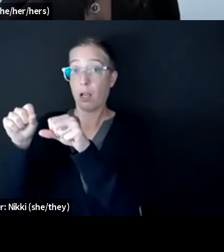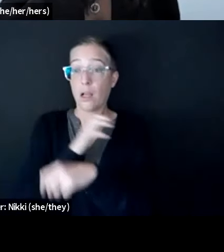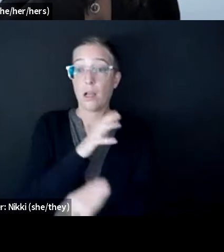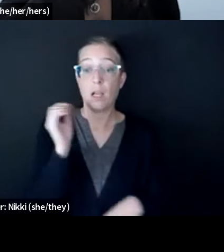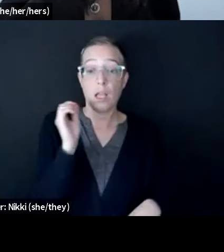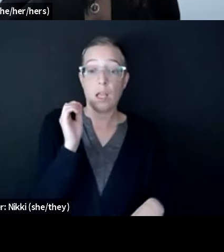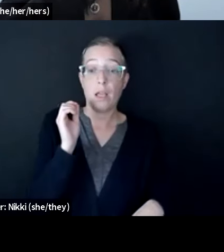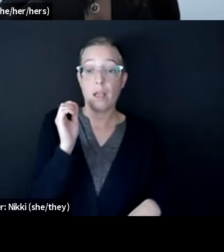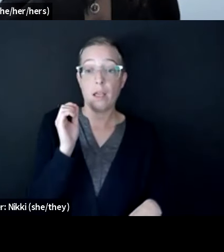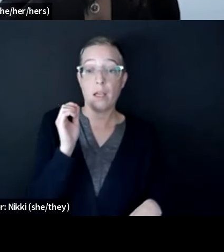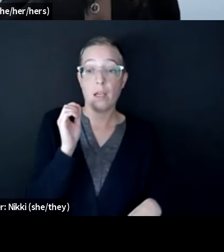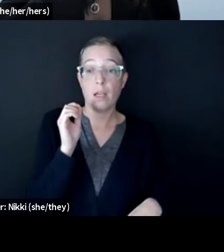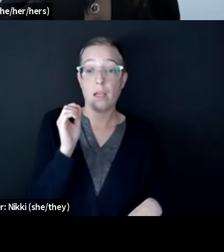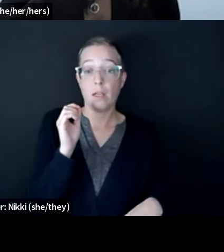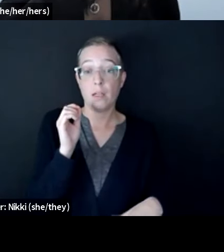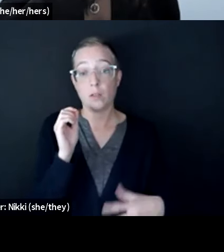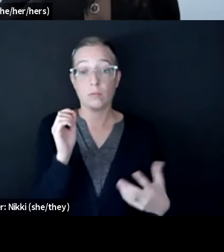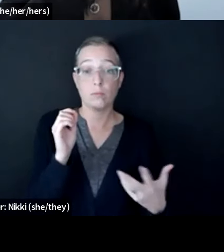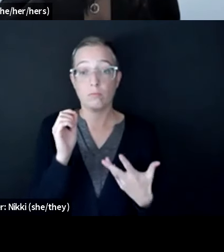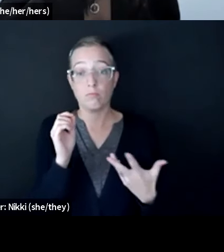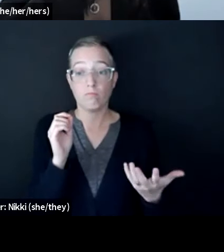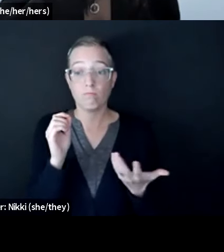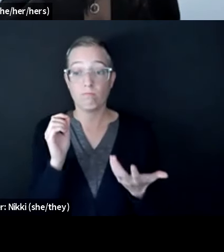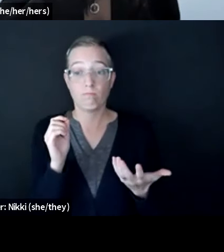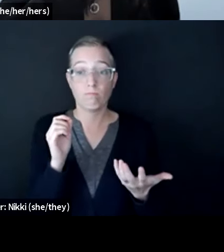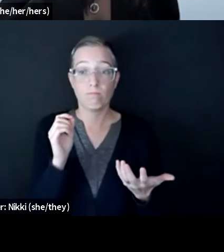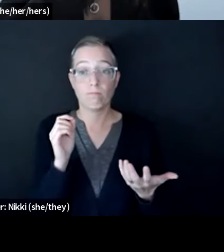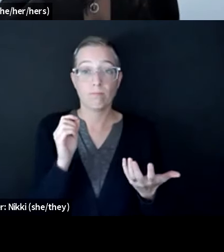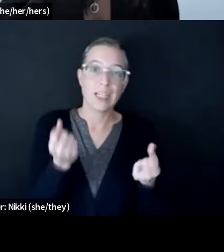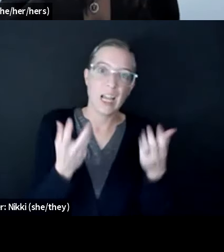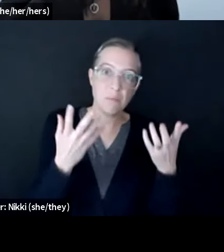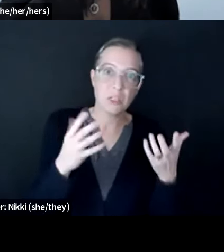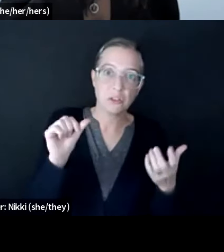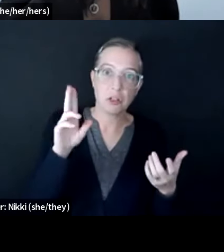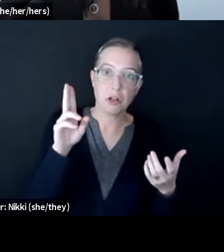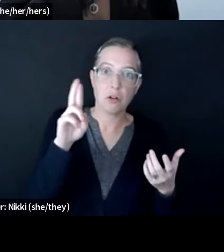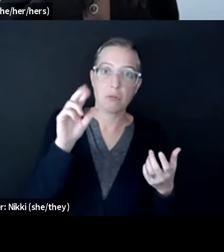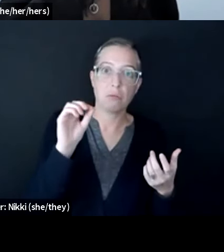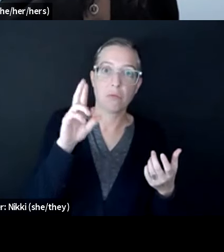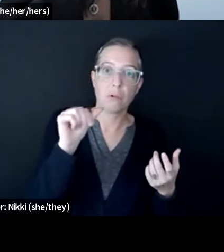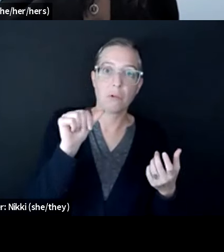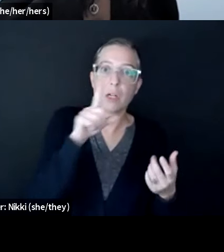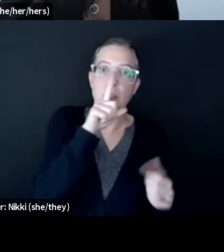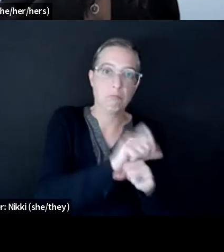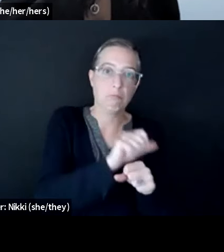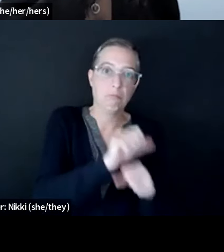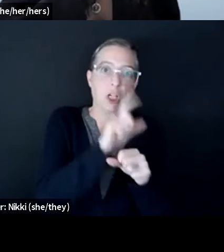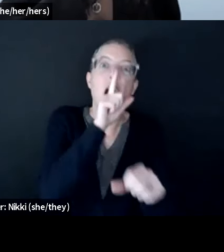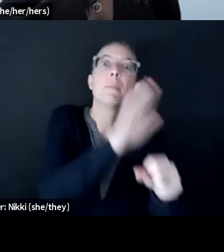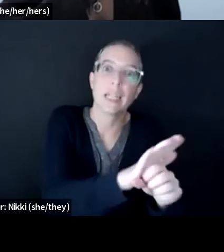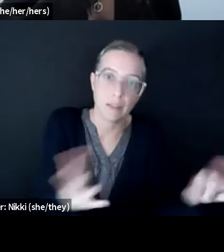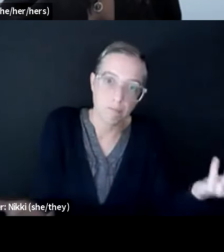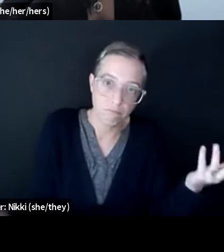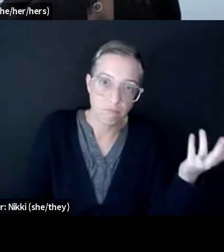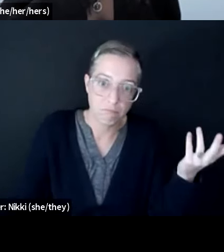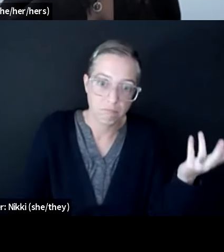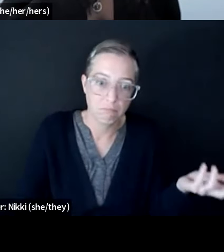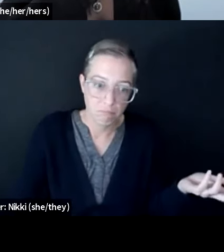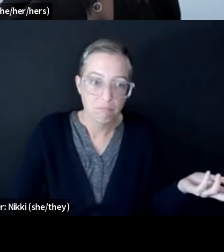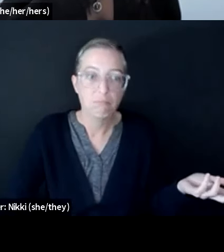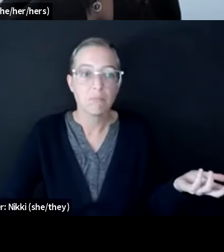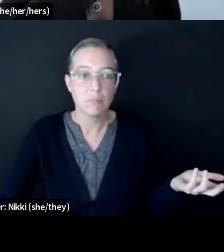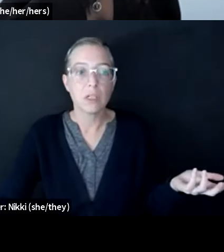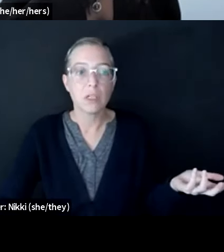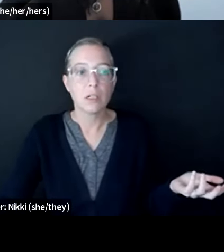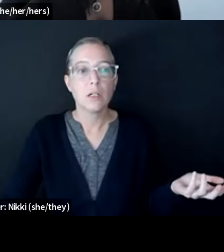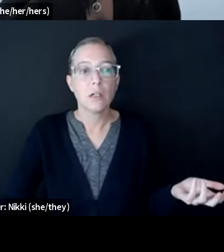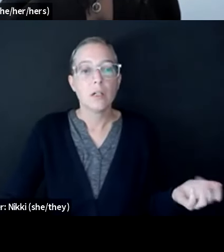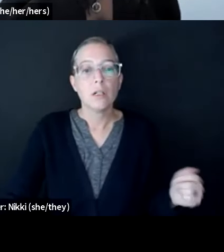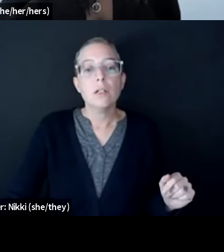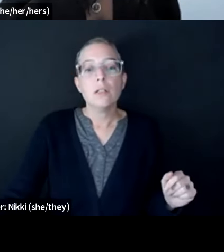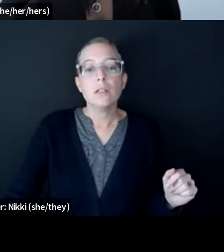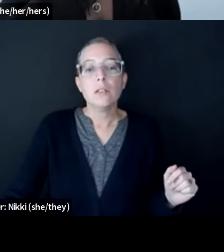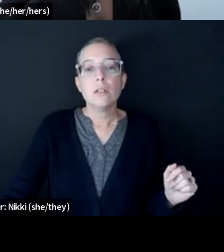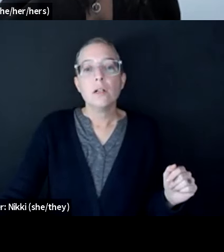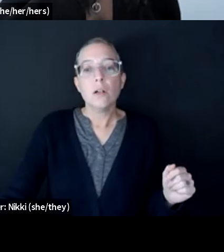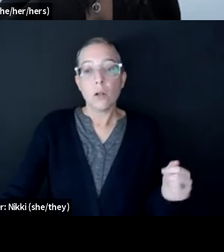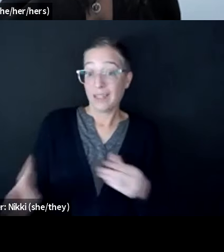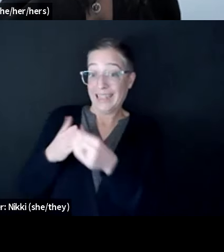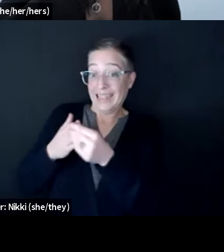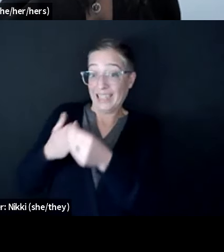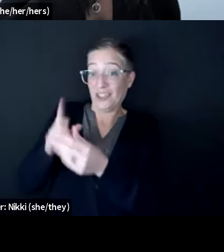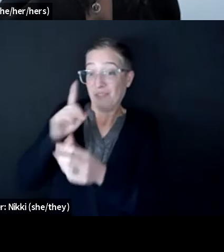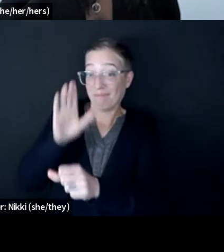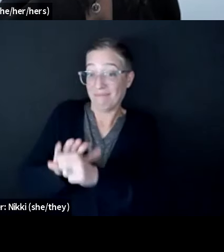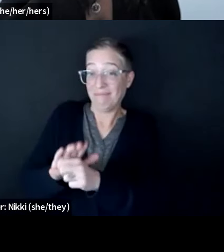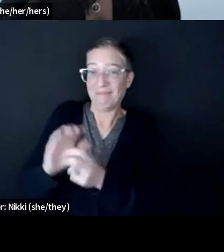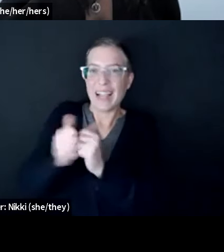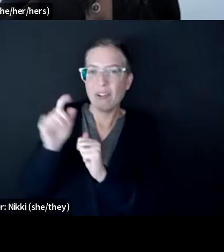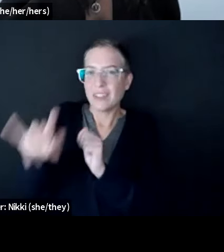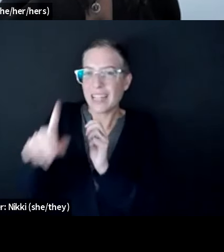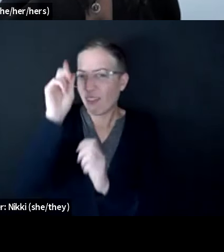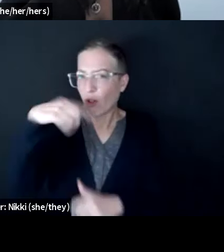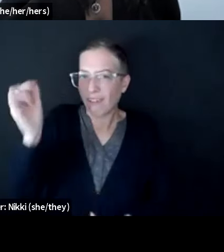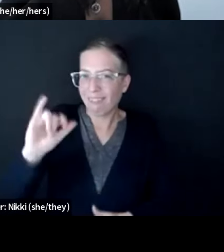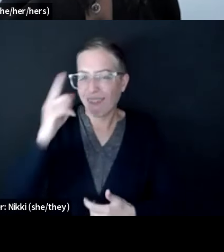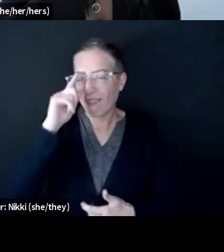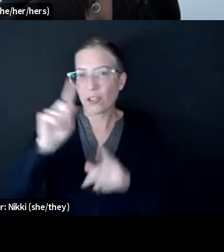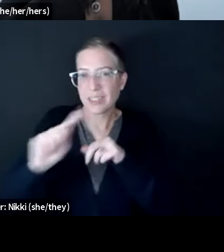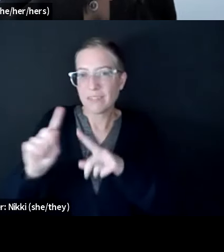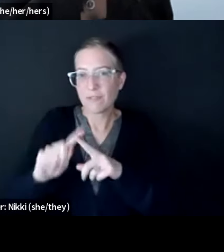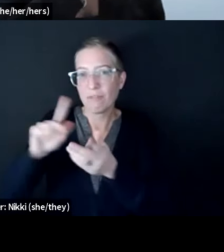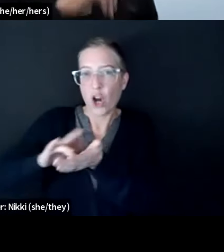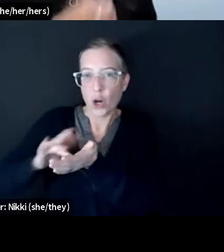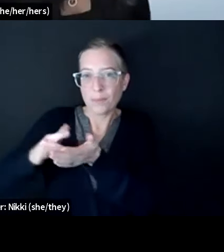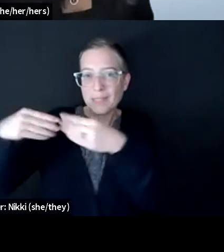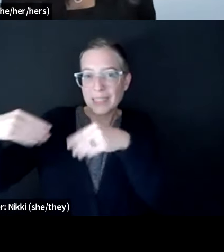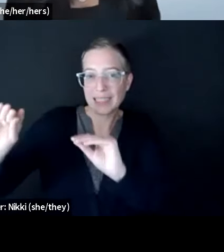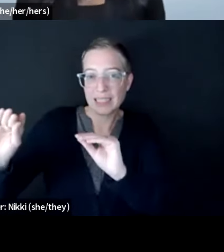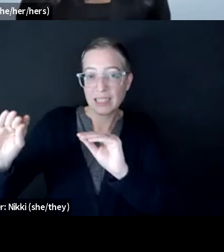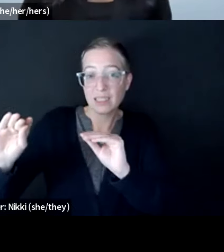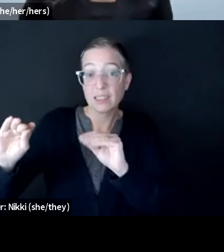Greg Aarons (he/his): The degree to which you know aurora was really committed, my question was you know how, how does leadership, commitment really show itself at the different pharmacies and is it like aurora aurora or is it each pharmacy in aurora.